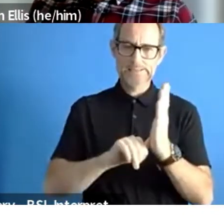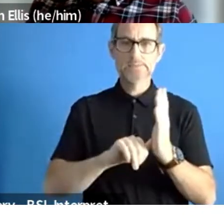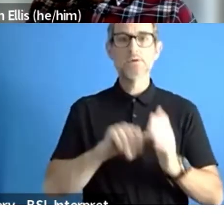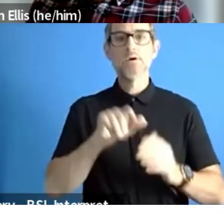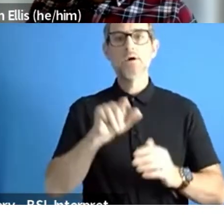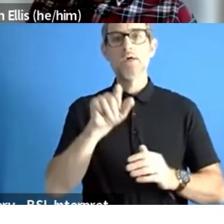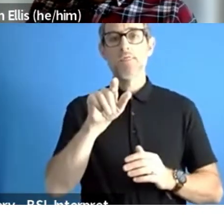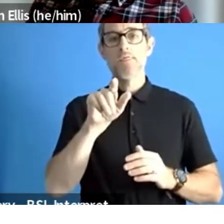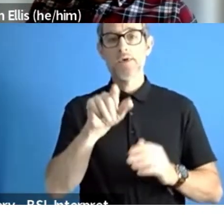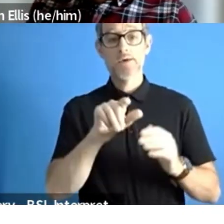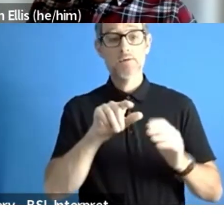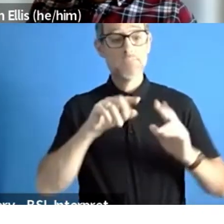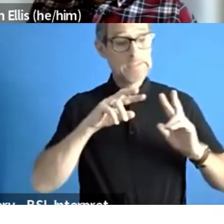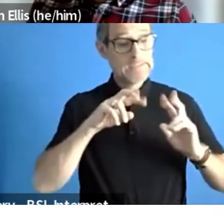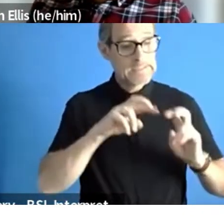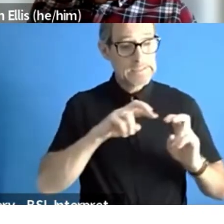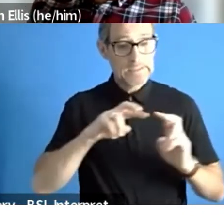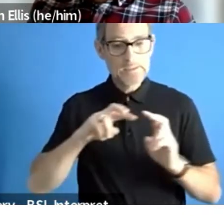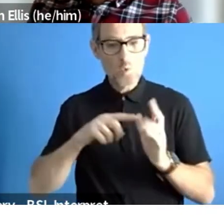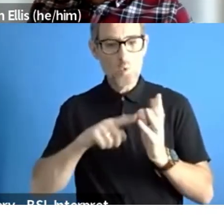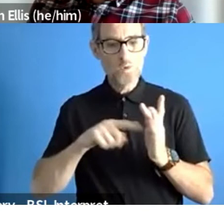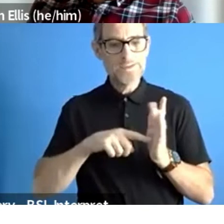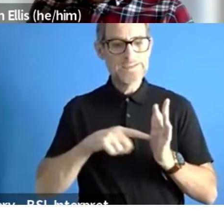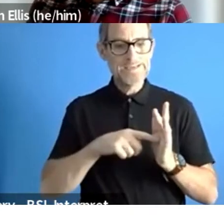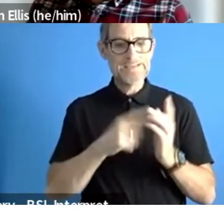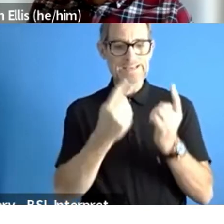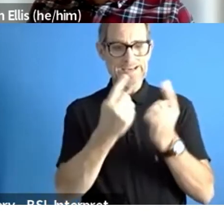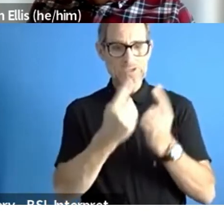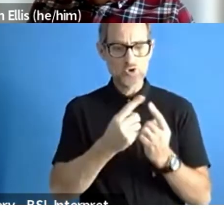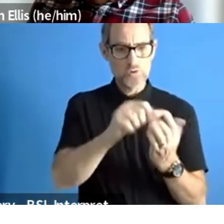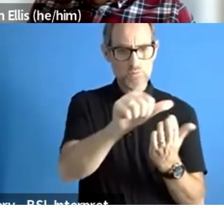are found during the audit, we added to the backlog because this matters to us